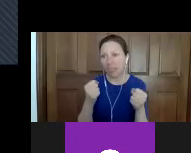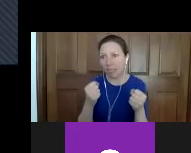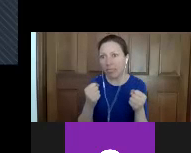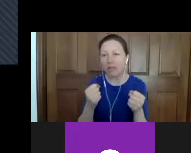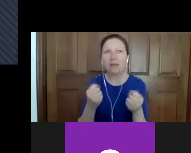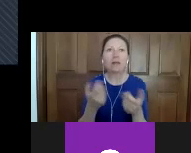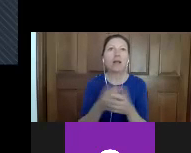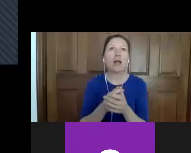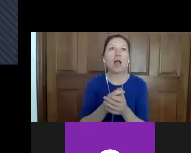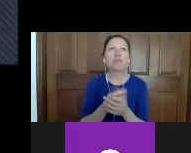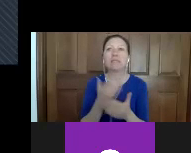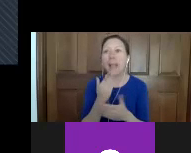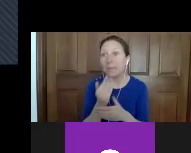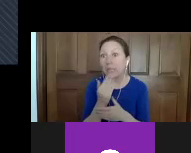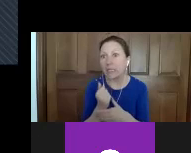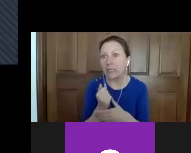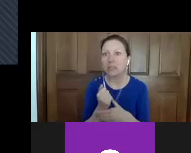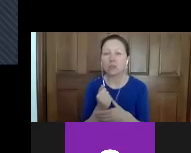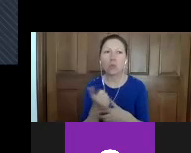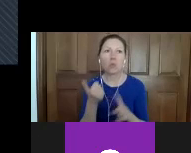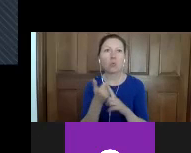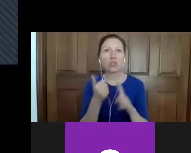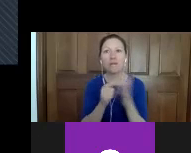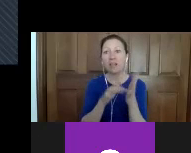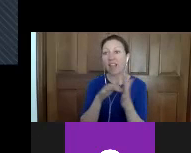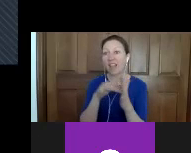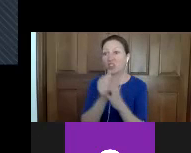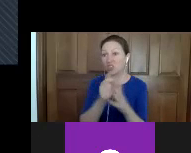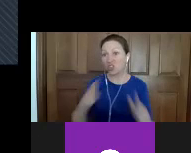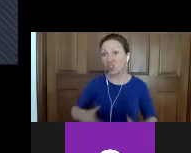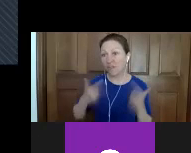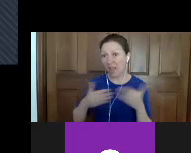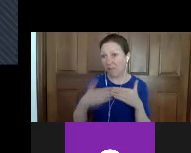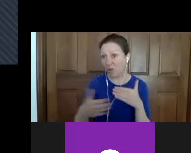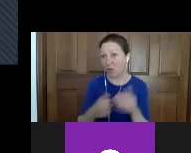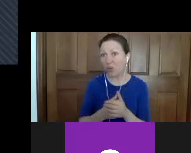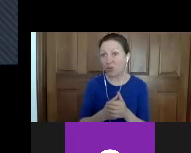the process of battling or are a cancer survivor, some versions of low vision, some versions